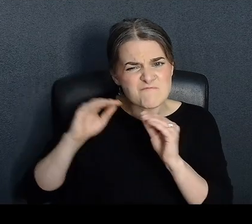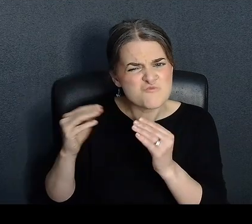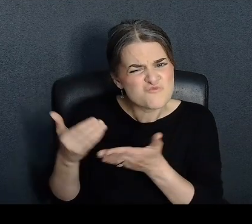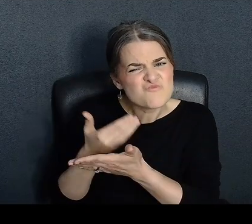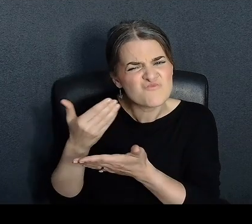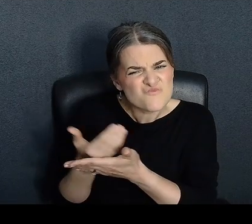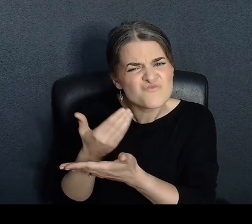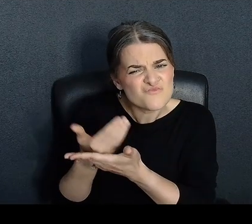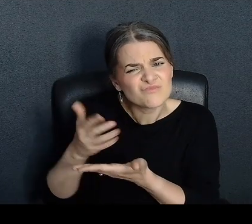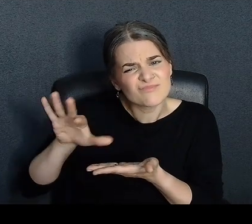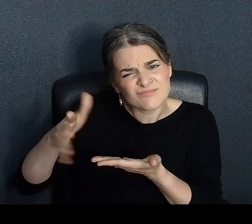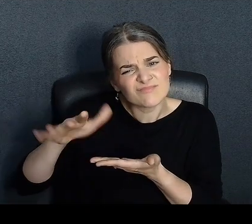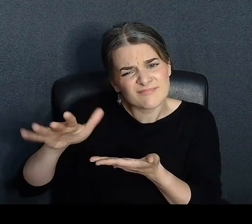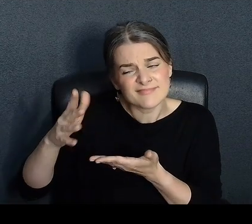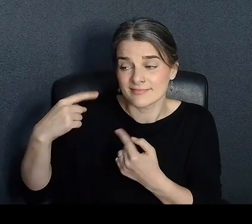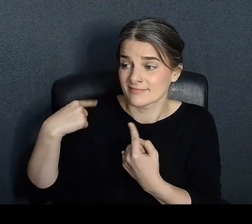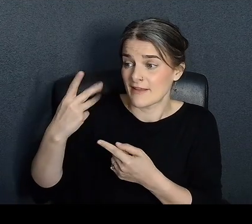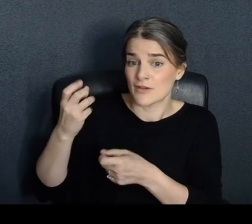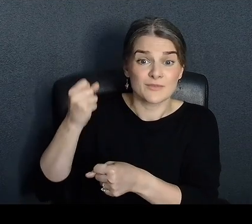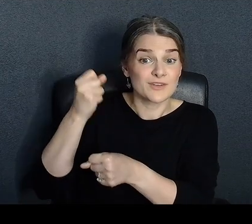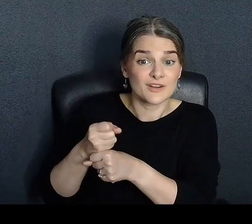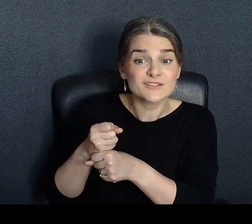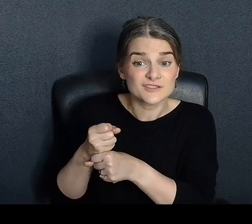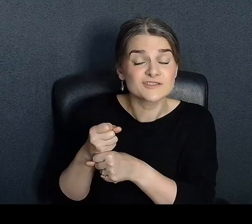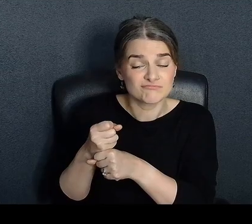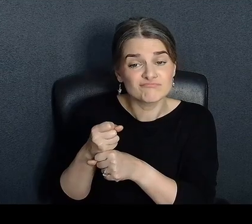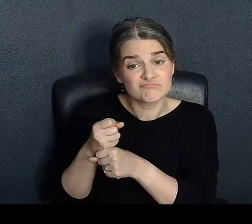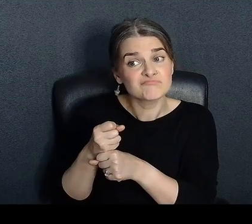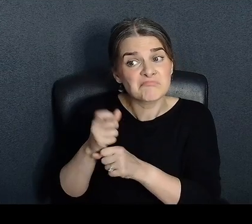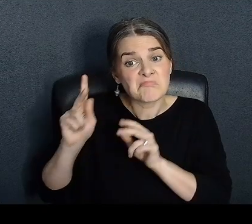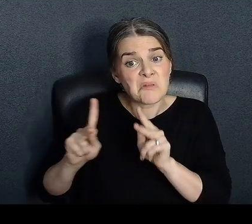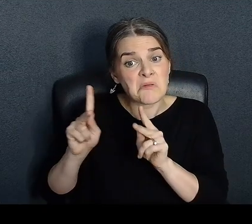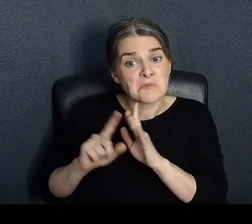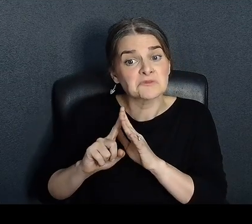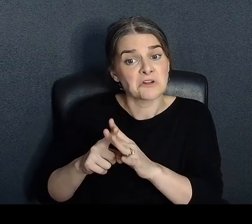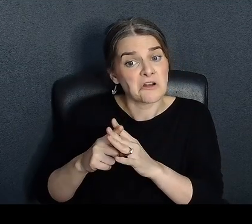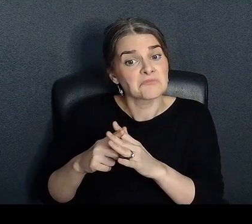It's within the last couple years that people have been--